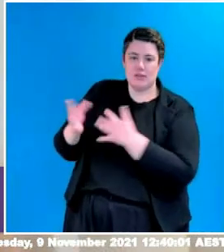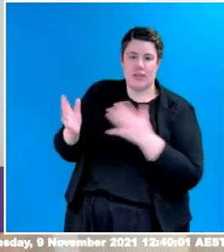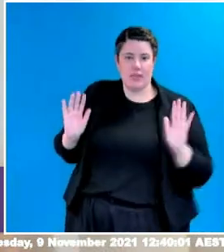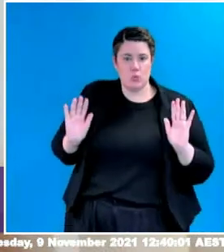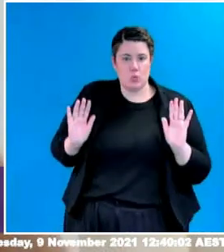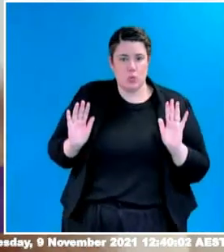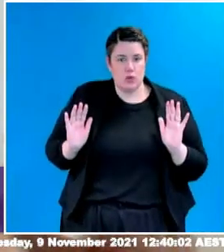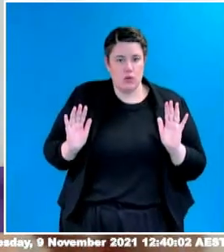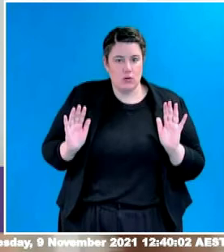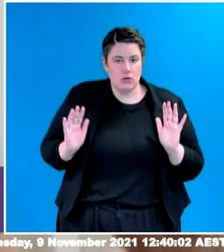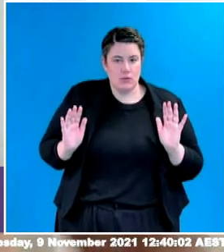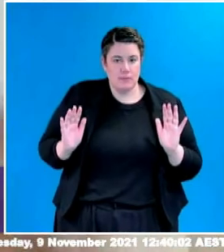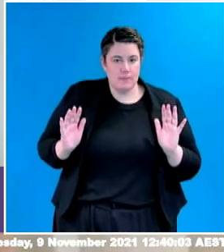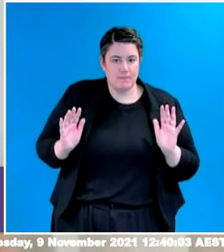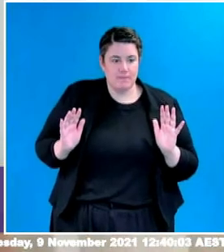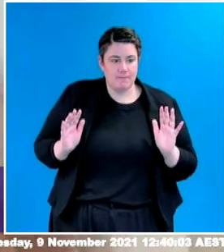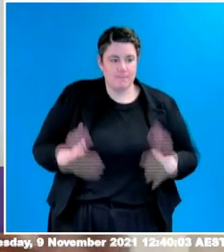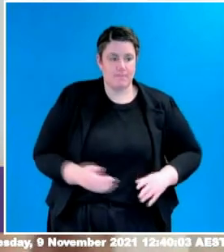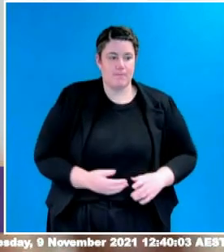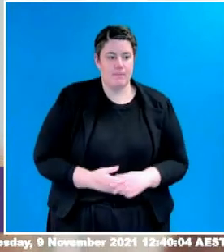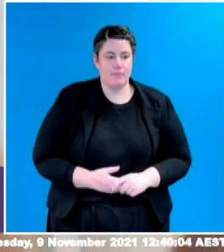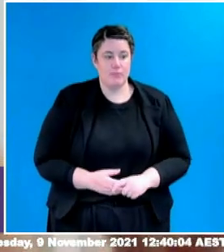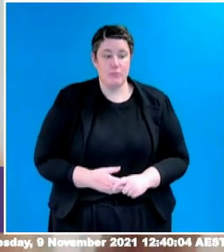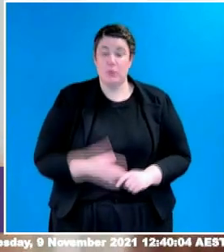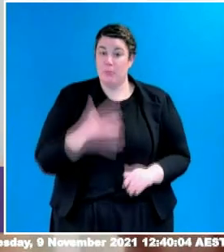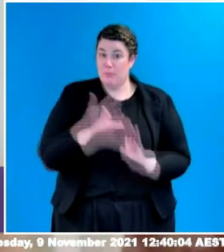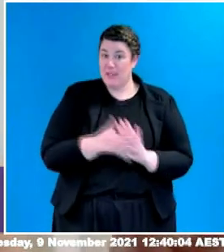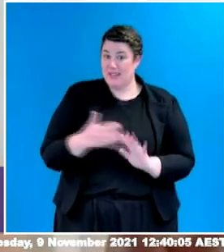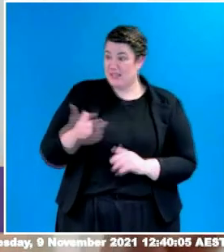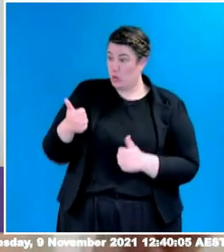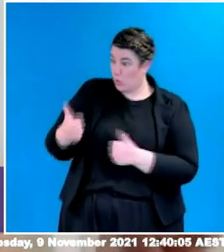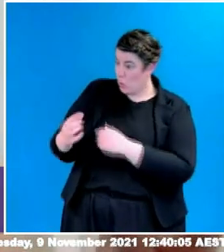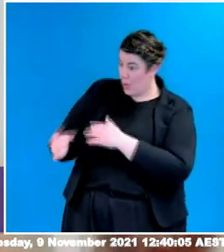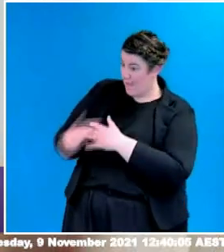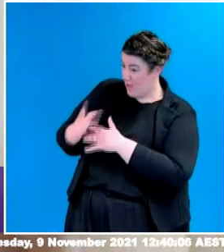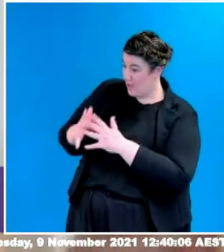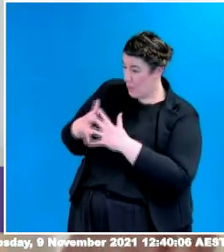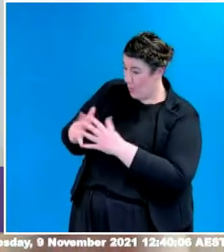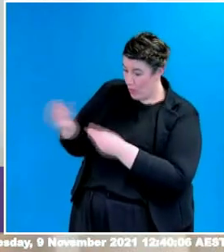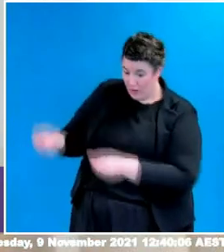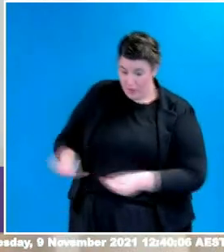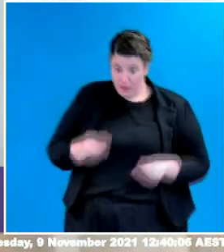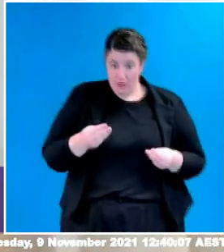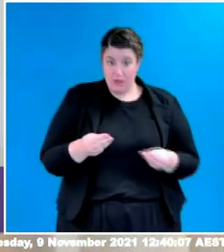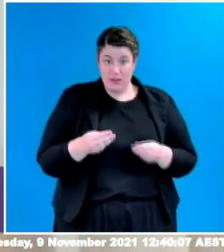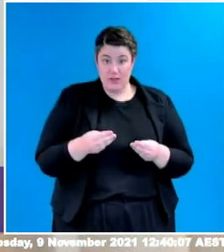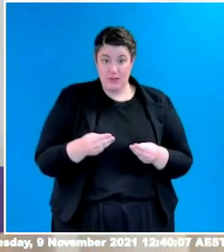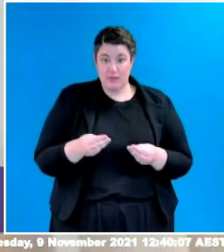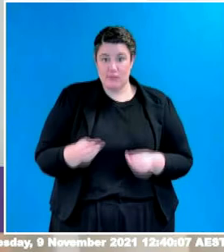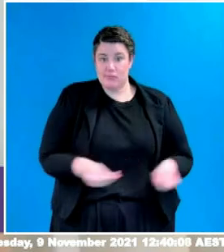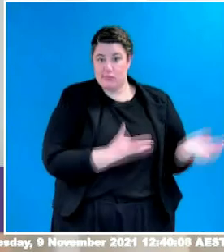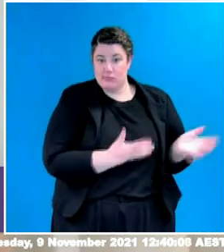So we see advice --- not poor advice, we see really good advice being given, but it is readily discarded.